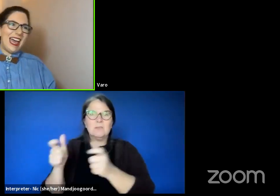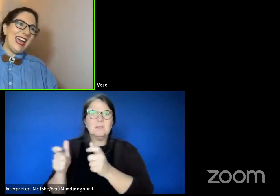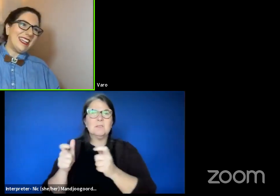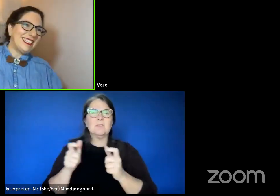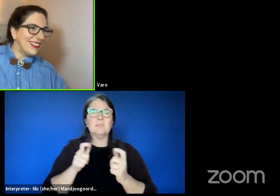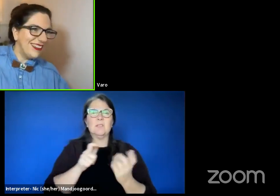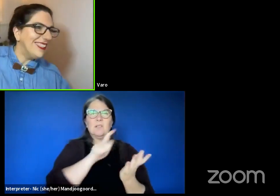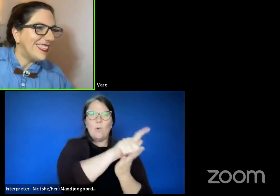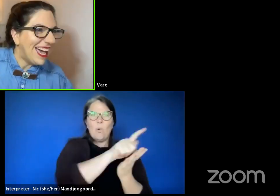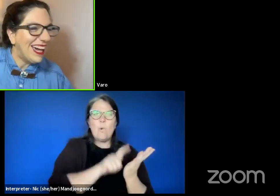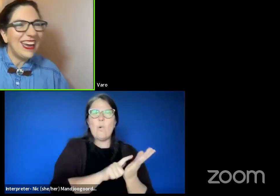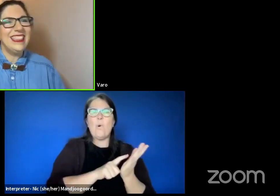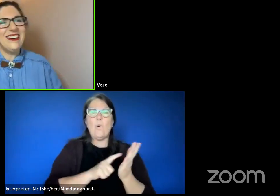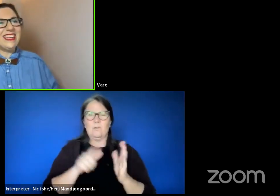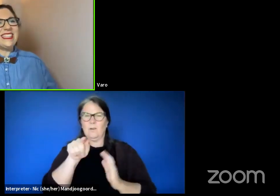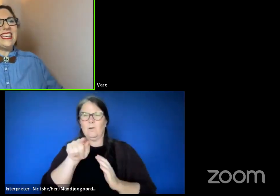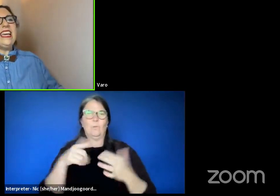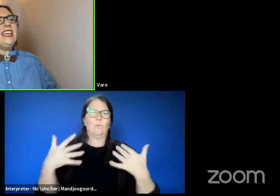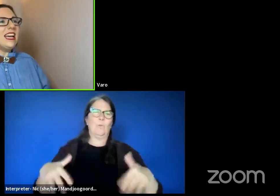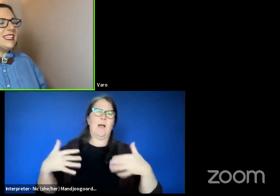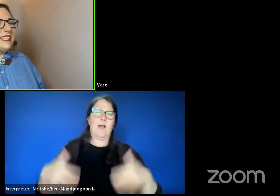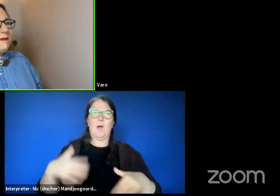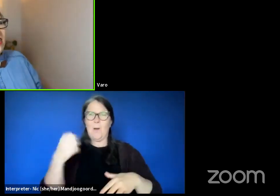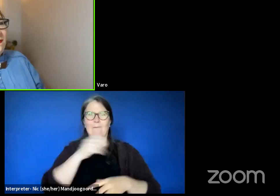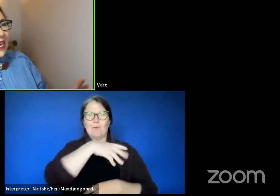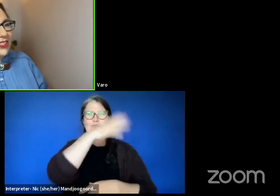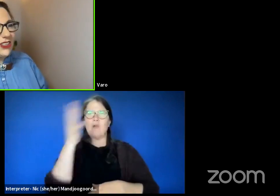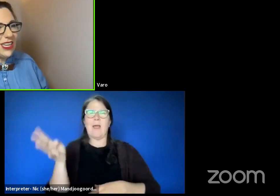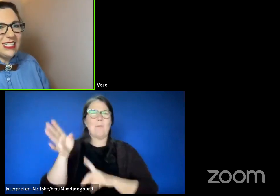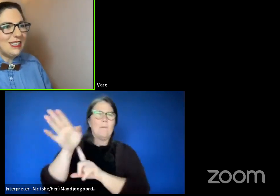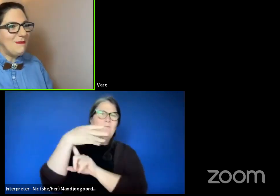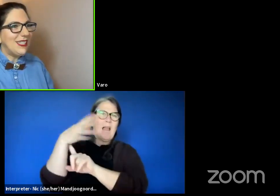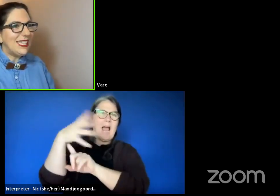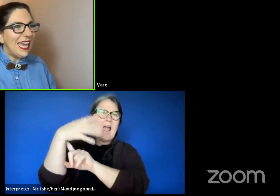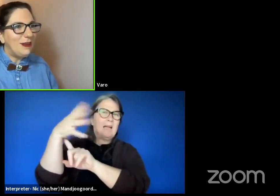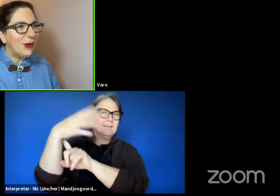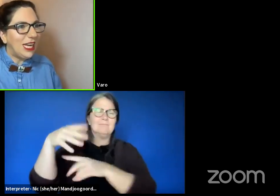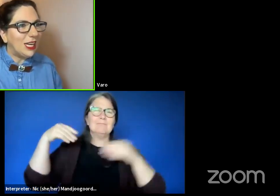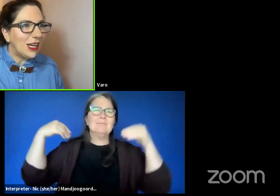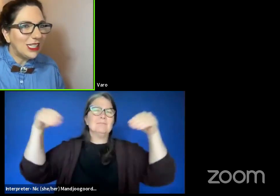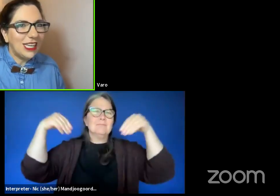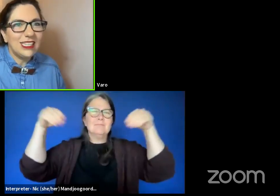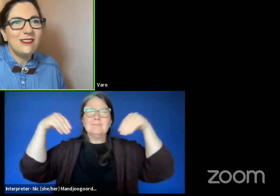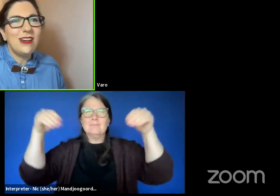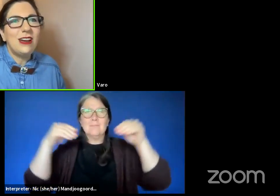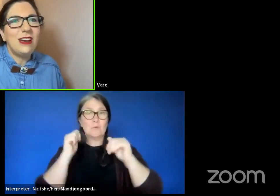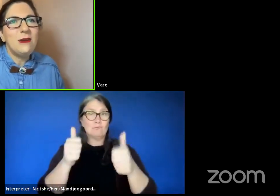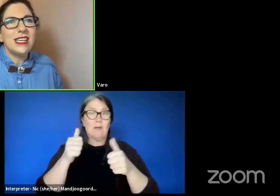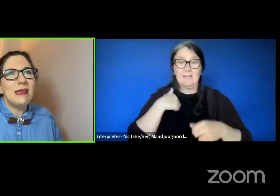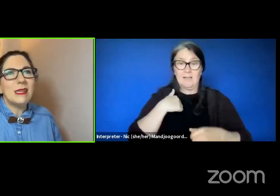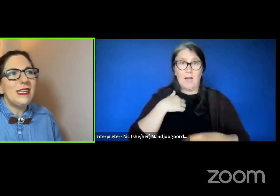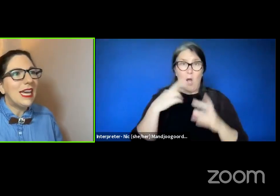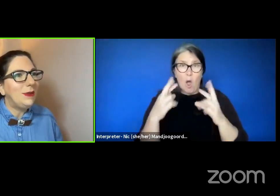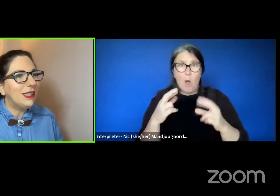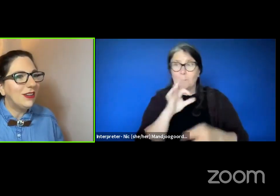advocacy ing authority and have a background in law policy governance and grassroots advocacy, because shaking rainbow flags to rainbow flags to close this out I love it. That's in summer I love it. That's and someone just make sure that I didn't